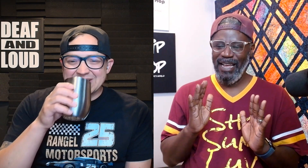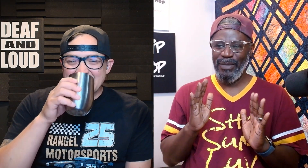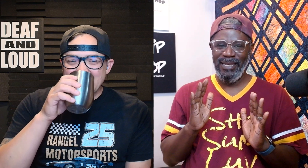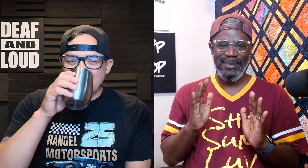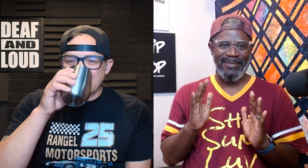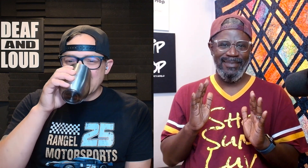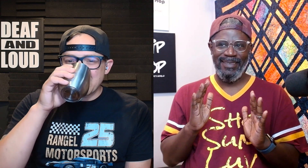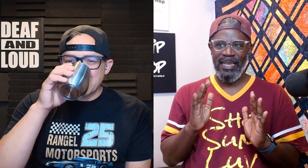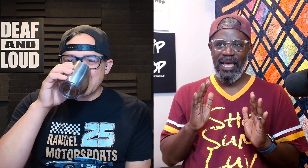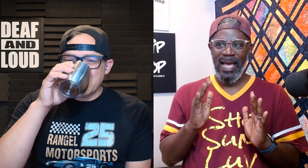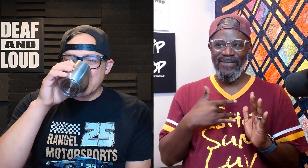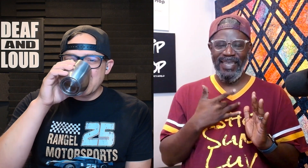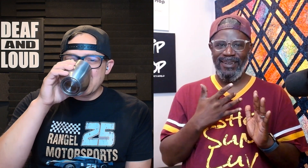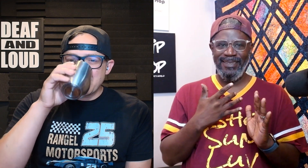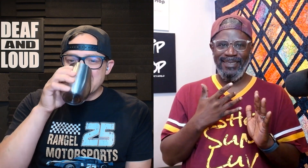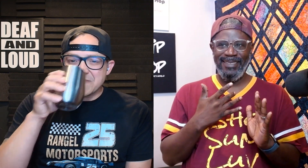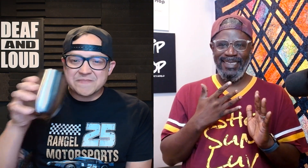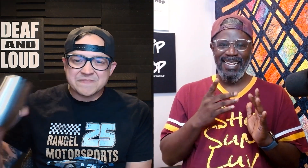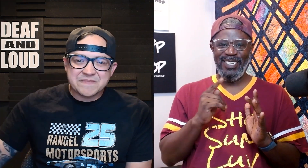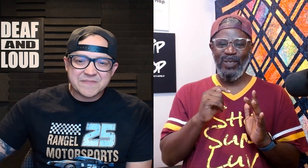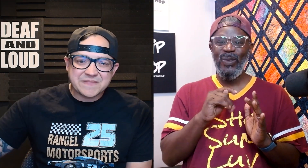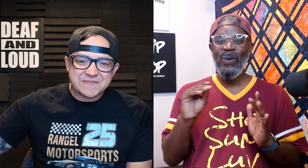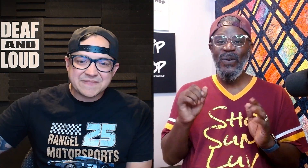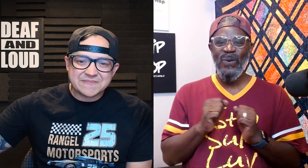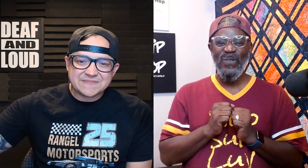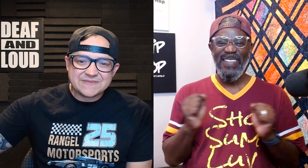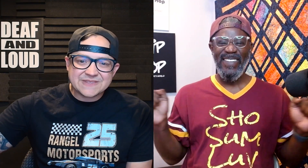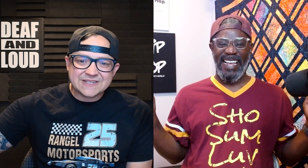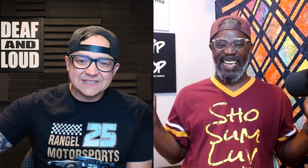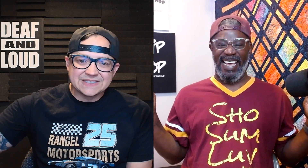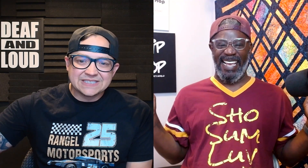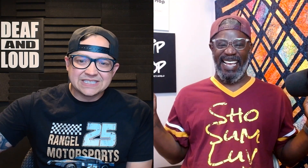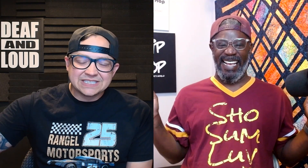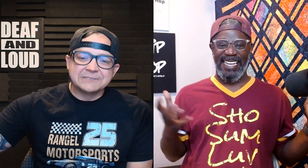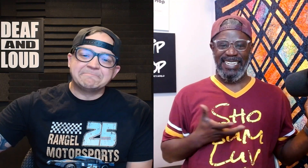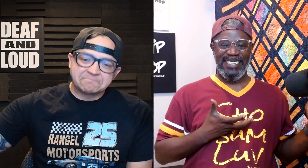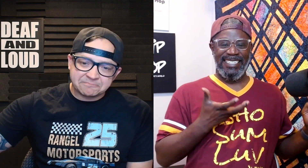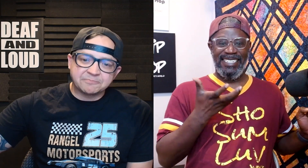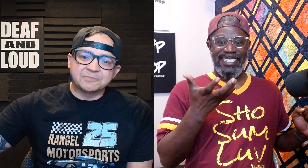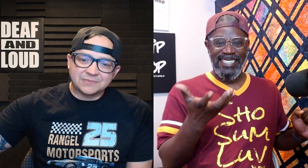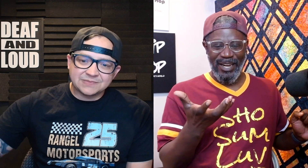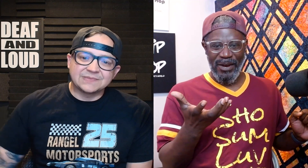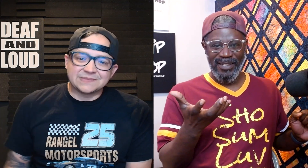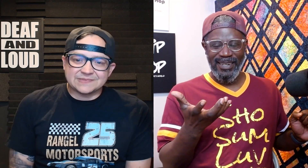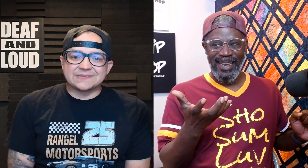I mean, I feel that's too revealing, you know?